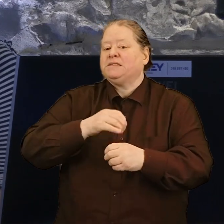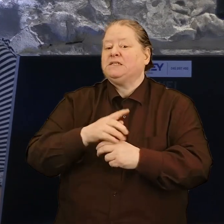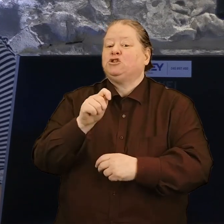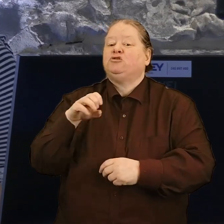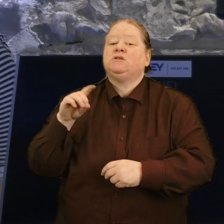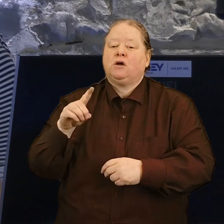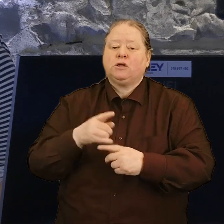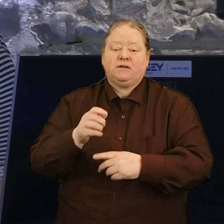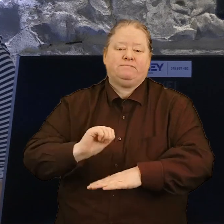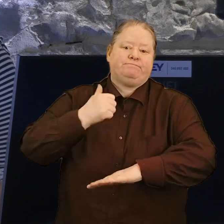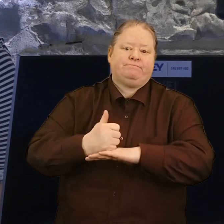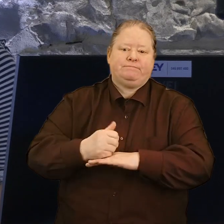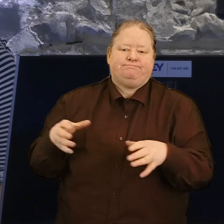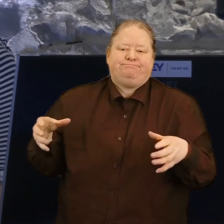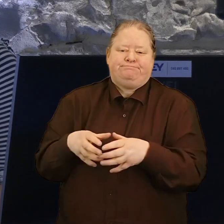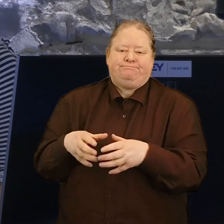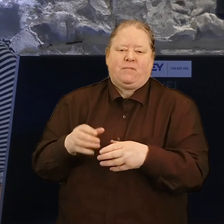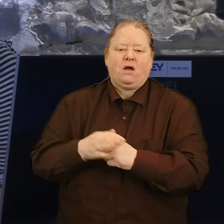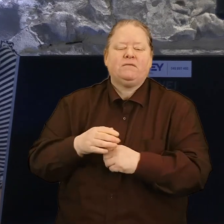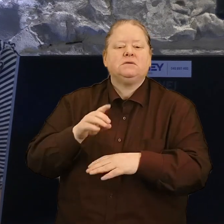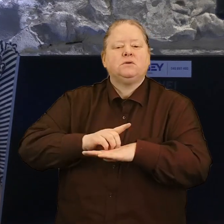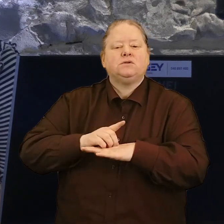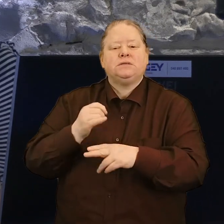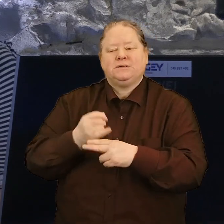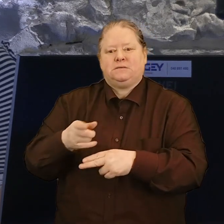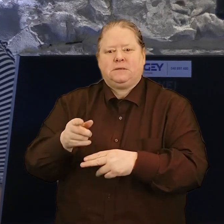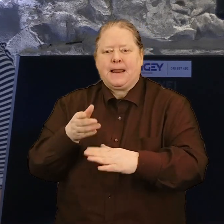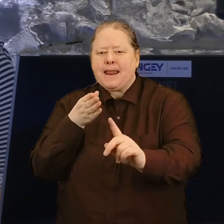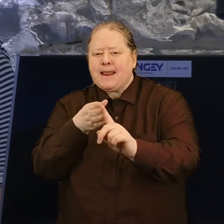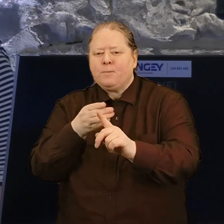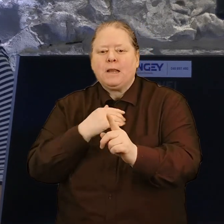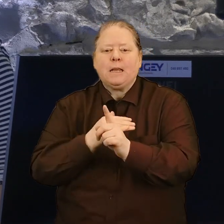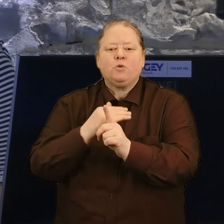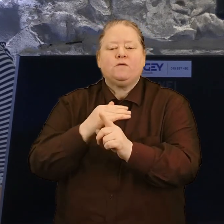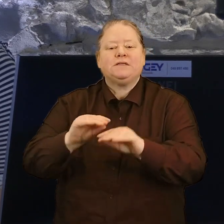he founded a fraternity of Physicians within Trinity with the aim of improving the teaching of medicine.